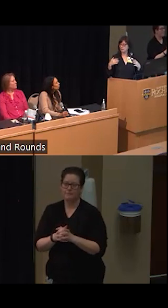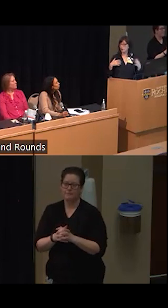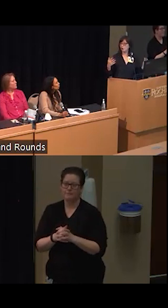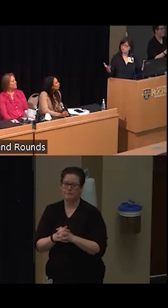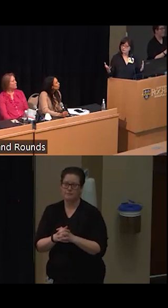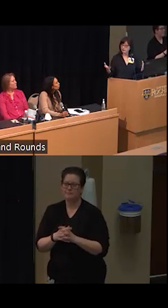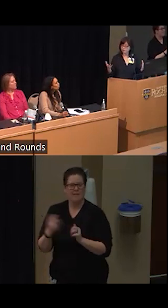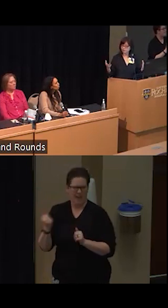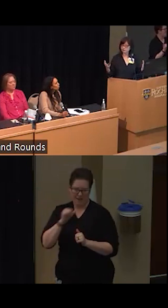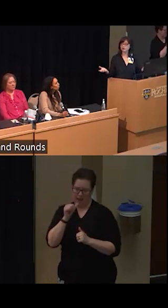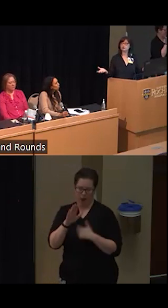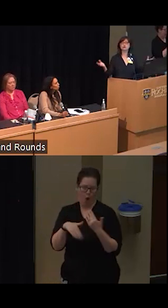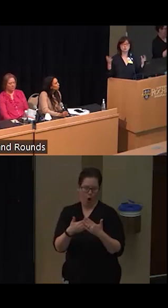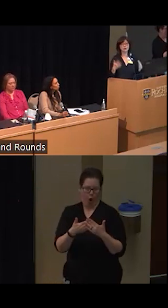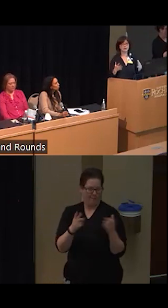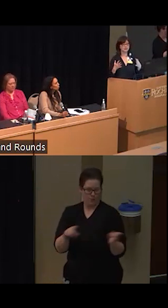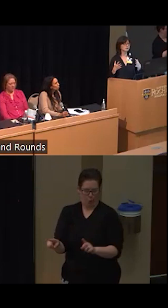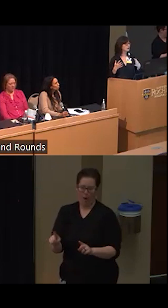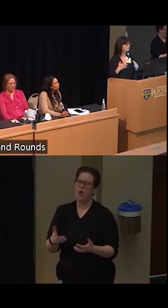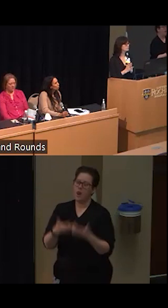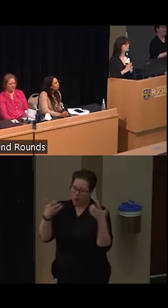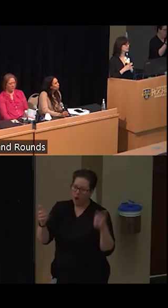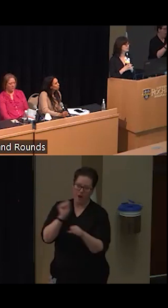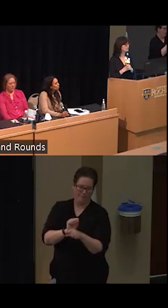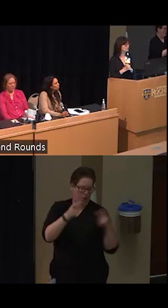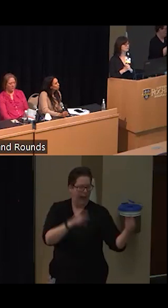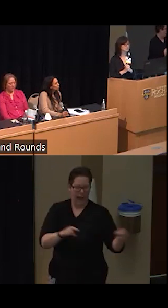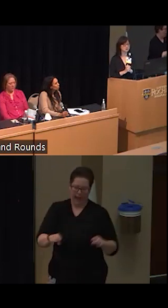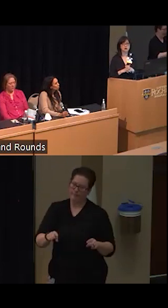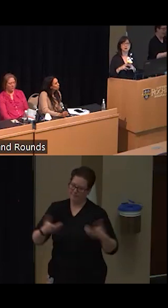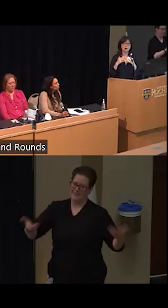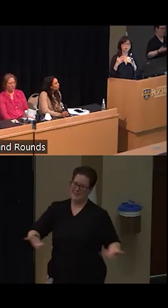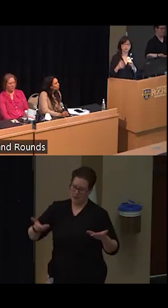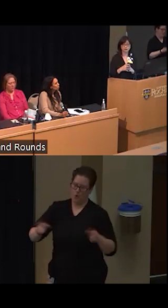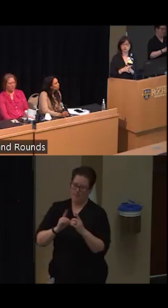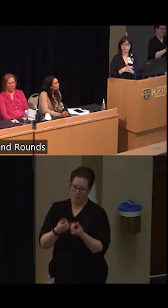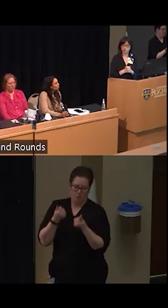reflect all of the efforts and there's so many um different ways that we have been working to